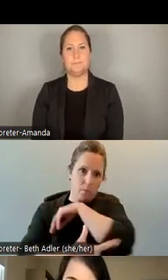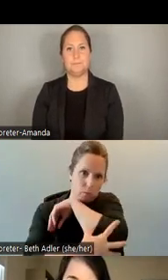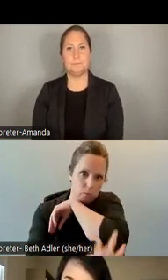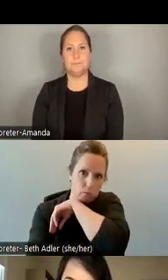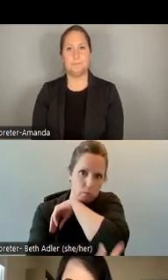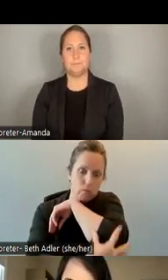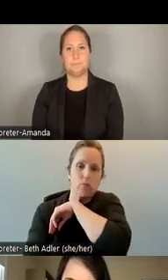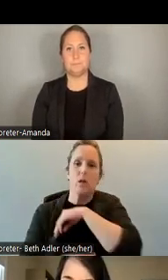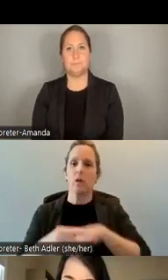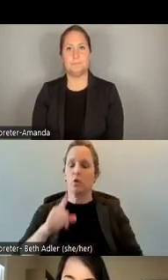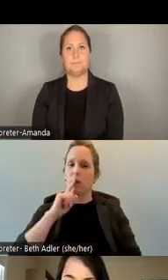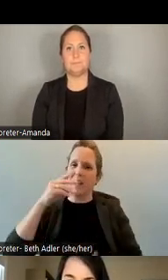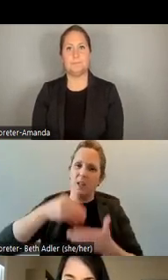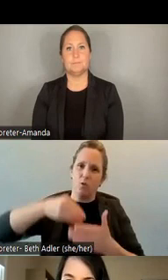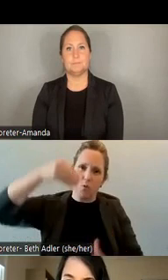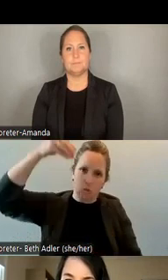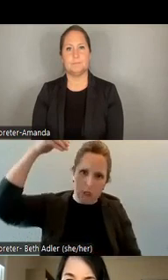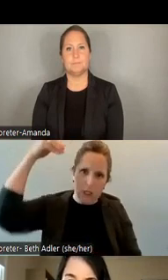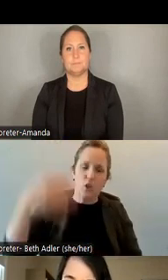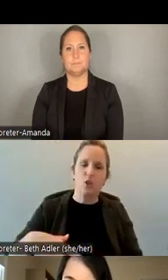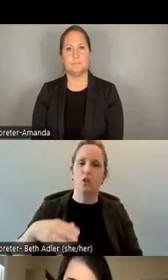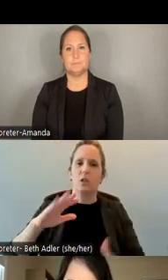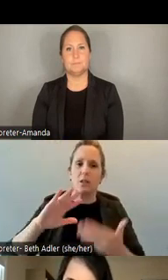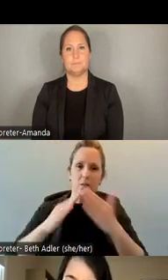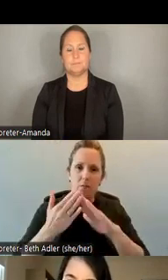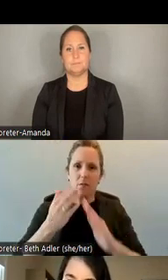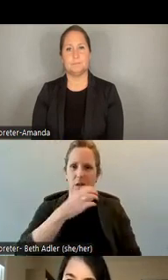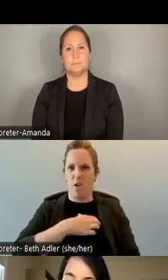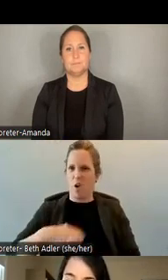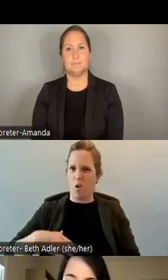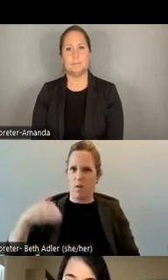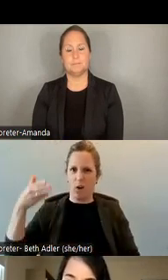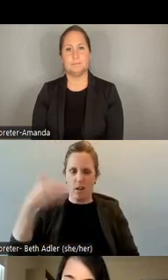of quite literally the richest University in the world really irked me and also piqued my